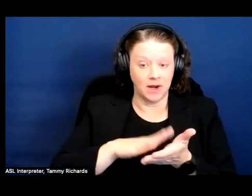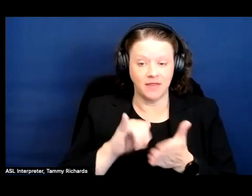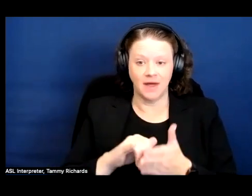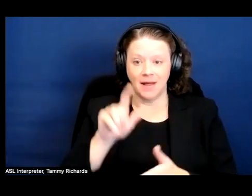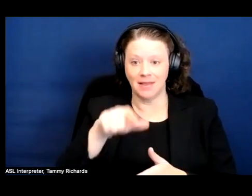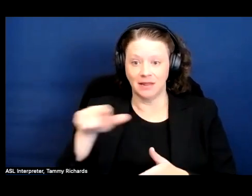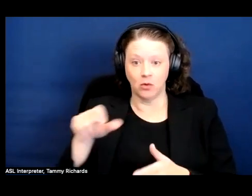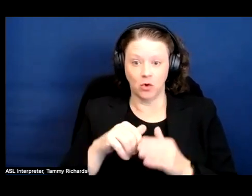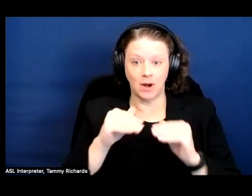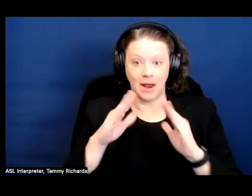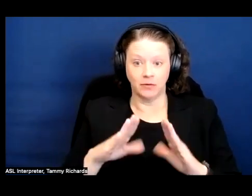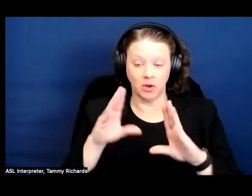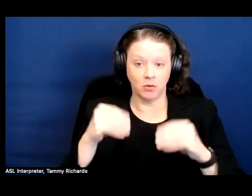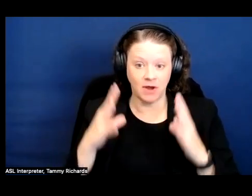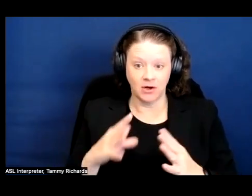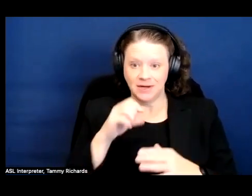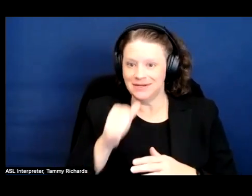in an interactive process by itself.